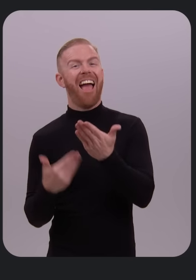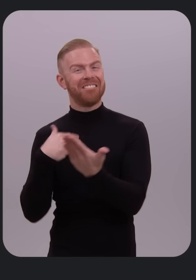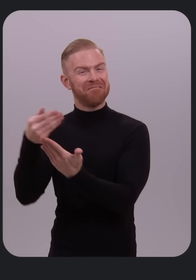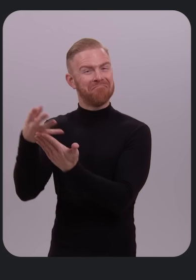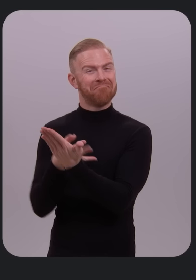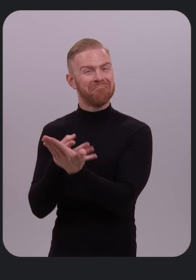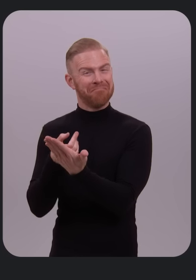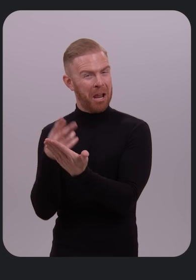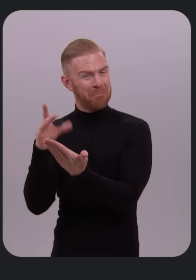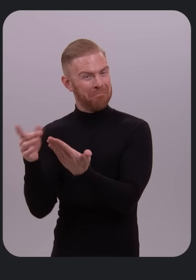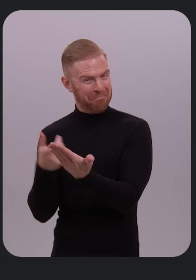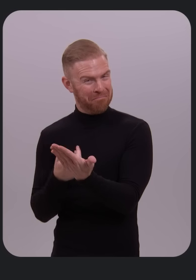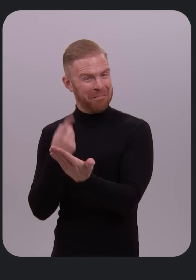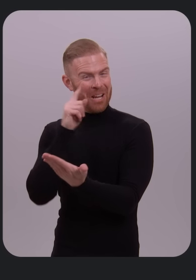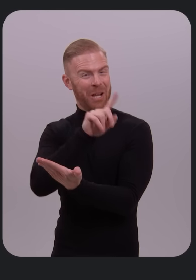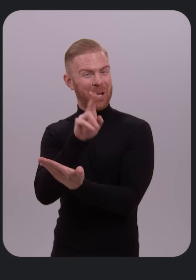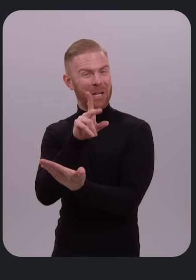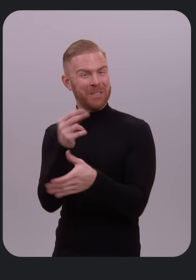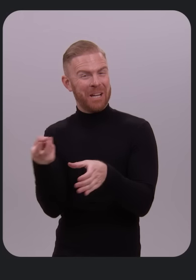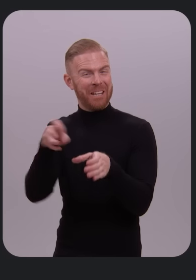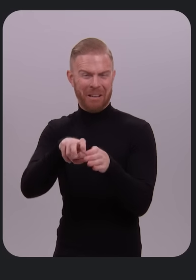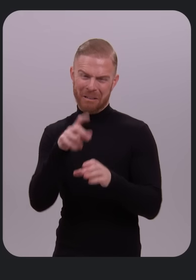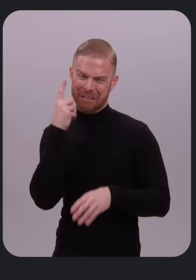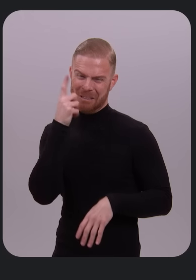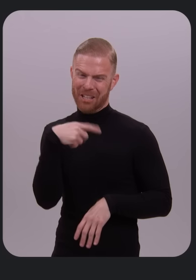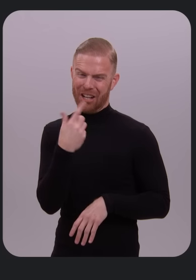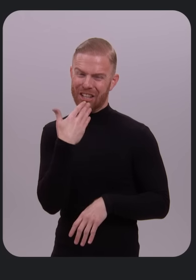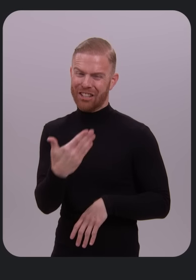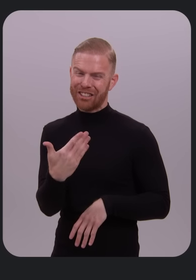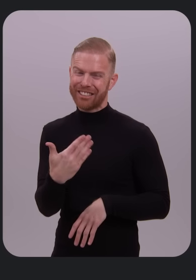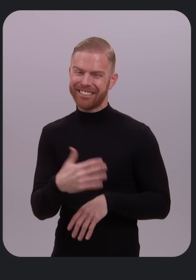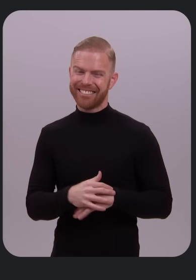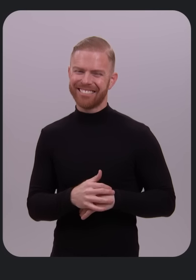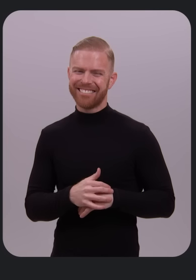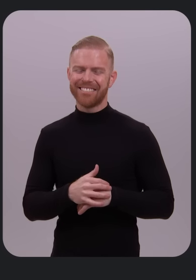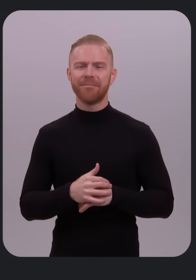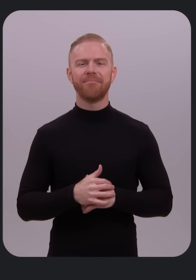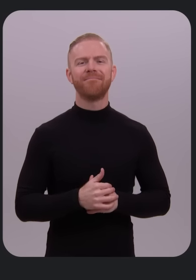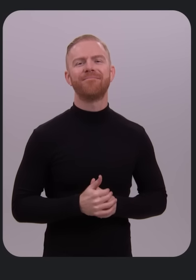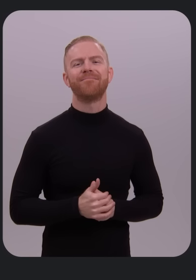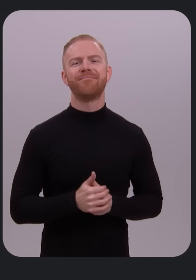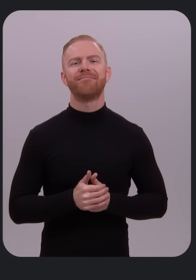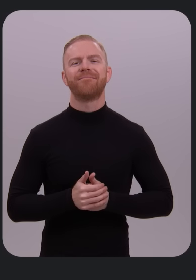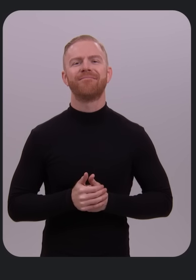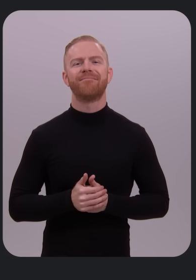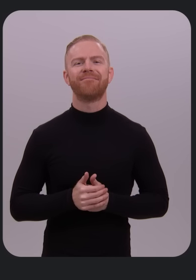I think Zuka would look really great in these. [END PLAYBACK]